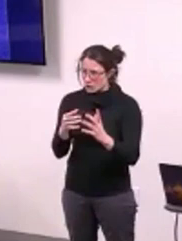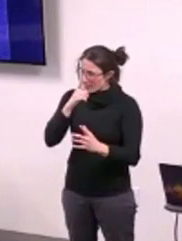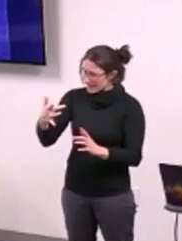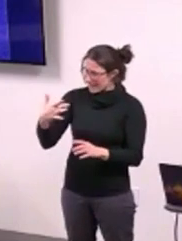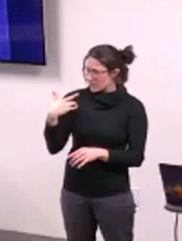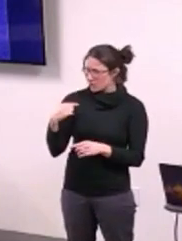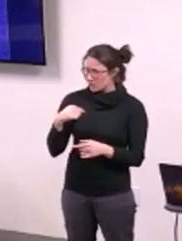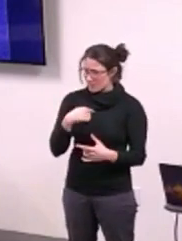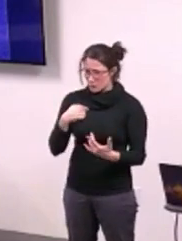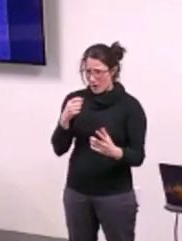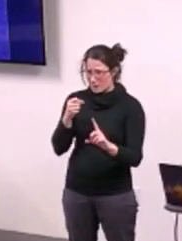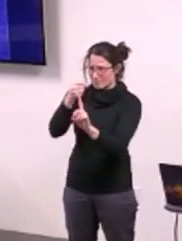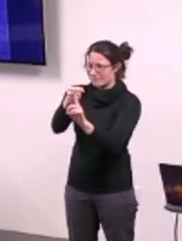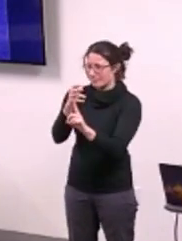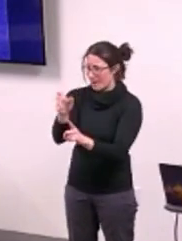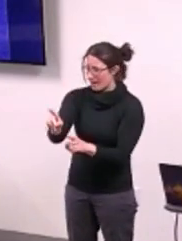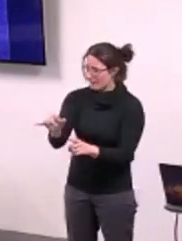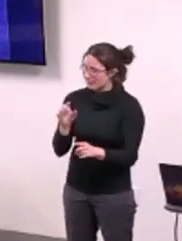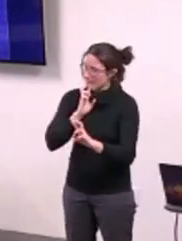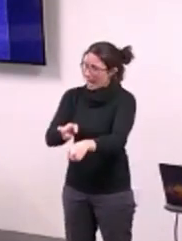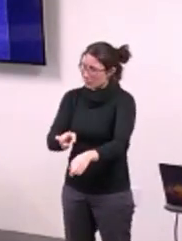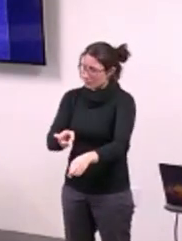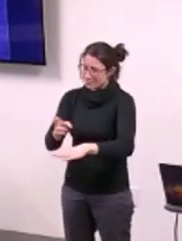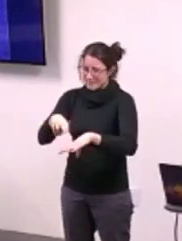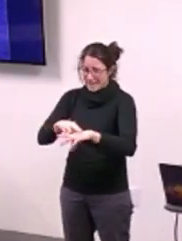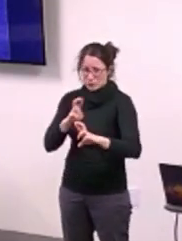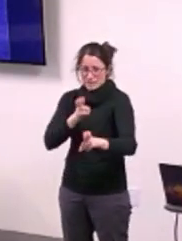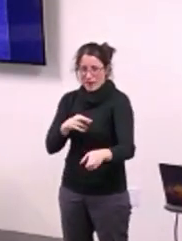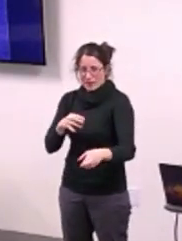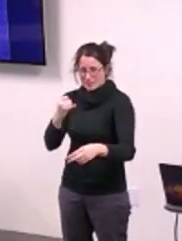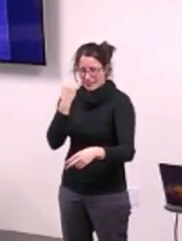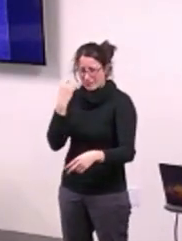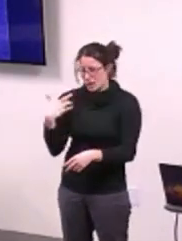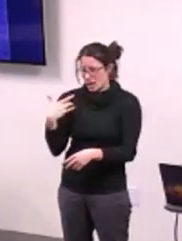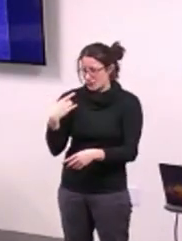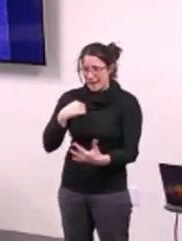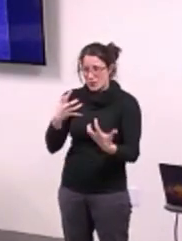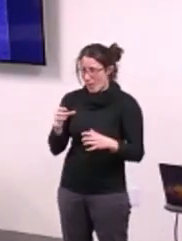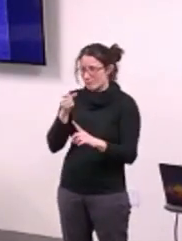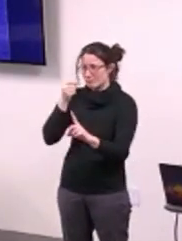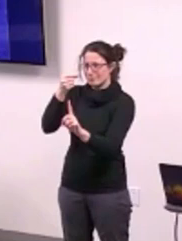Like that's quite a natural response to being touched when you don't want to be touched. To restrain in seclusion.